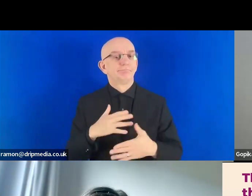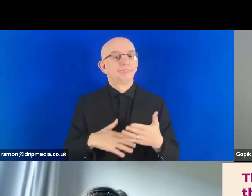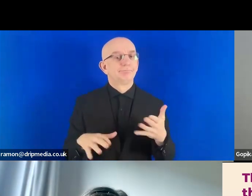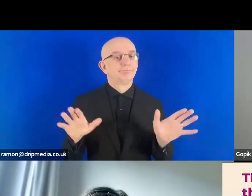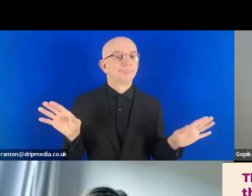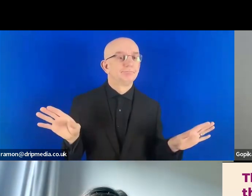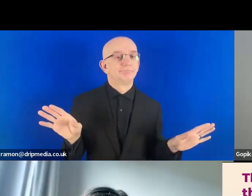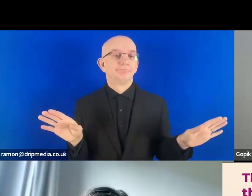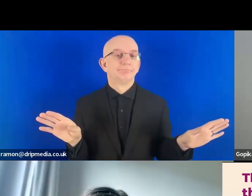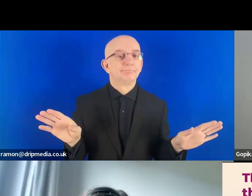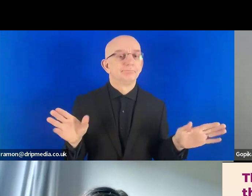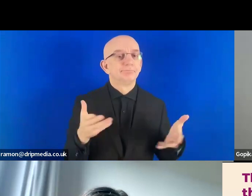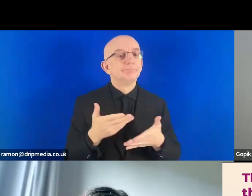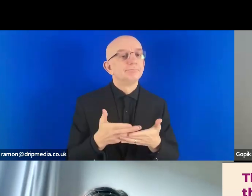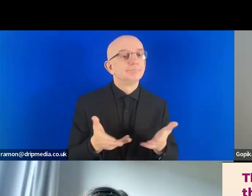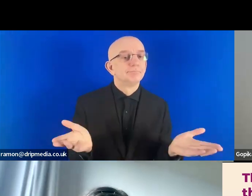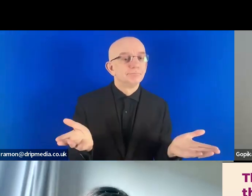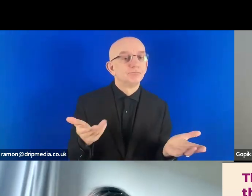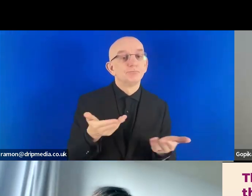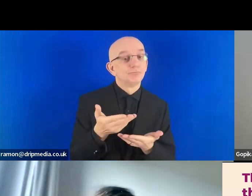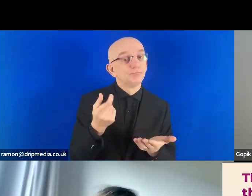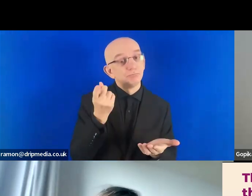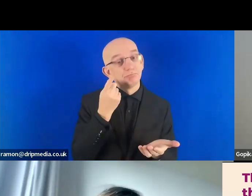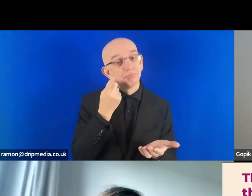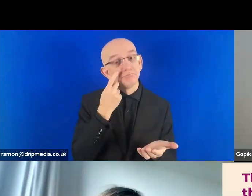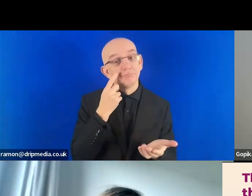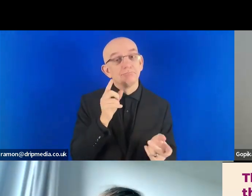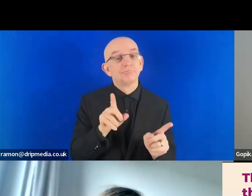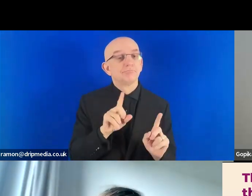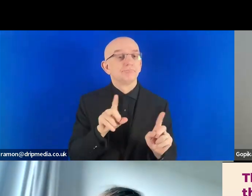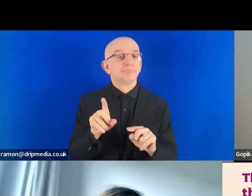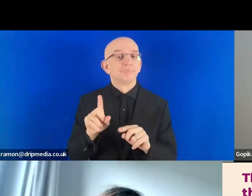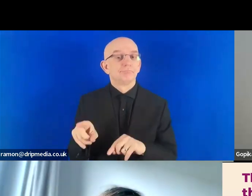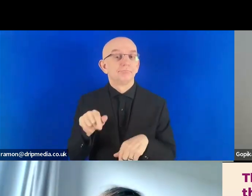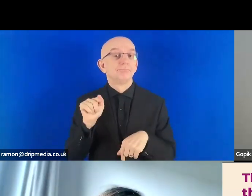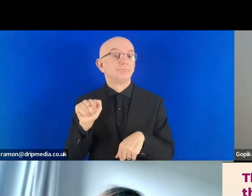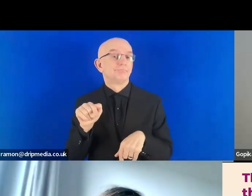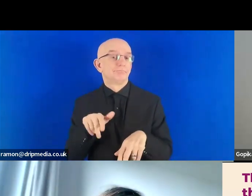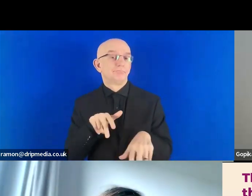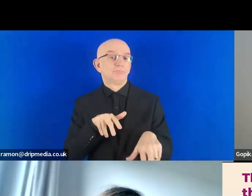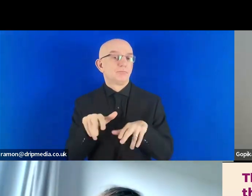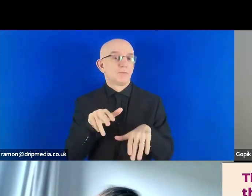They are going to be organized independently, but we will, give you information for the receptions